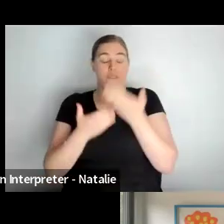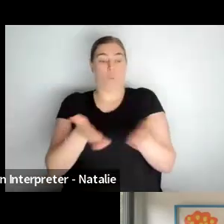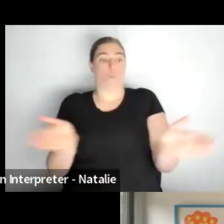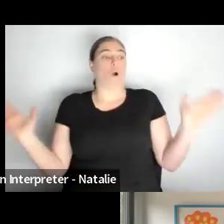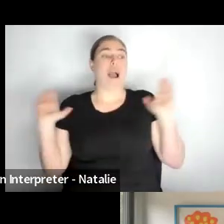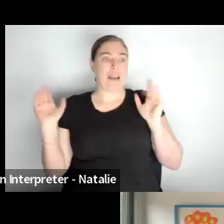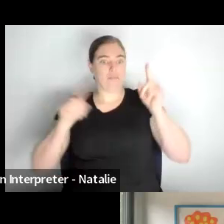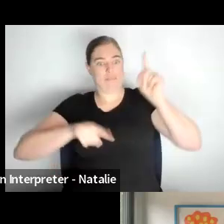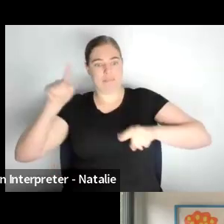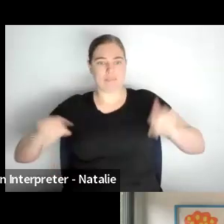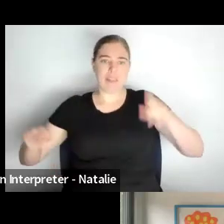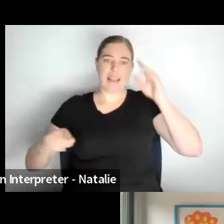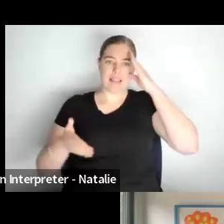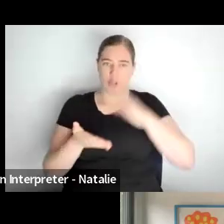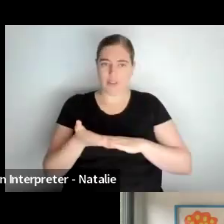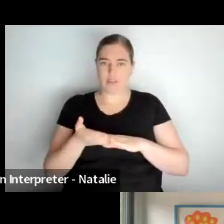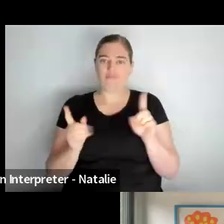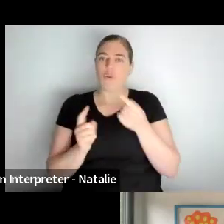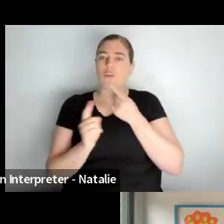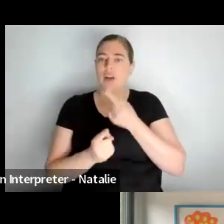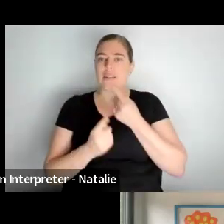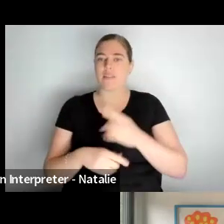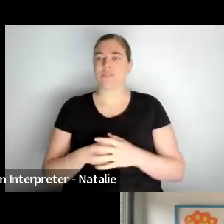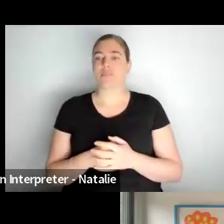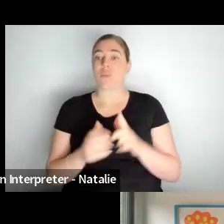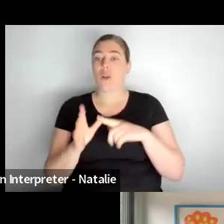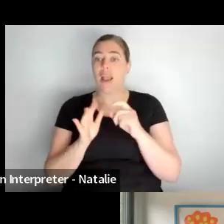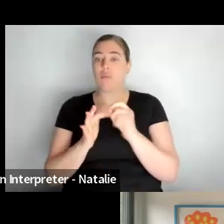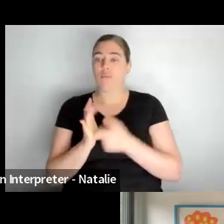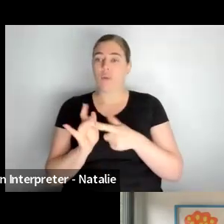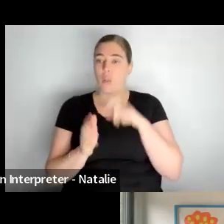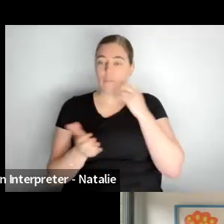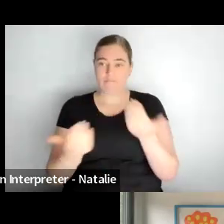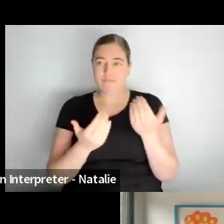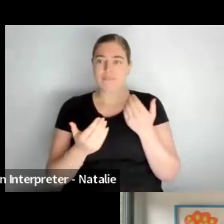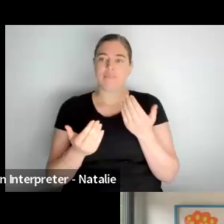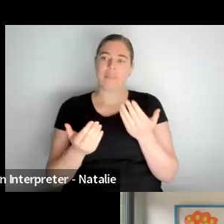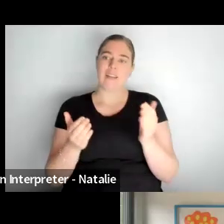different art forms. April, I might invite you to kick us off to tell us, what would you